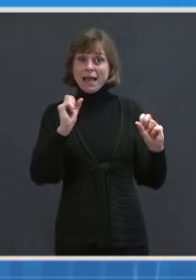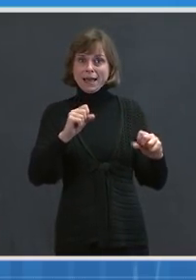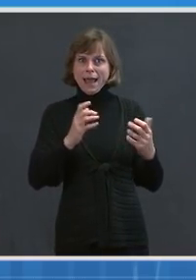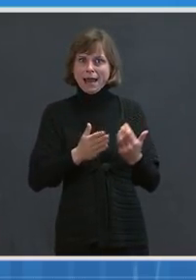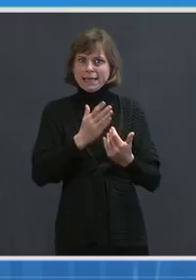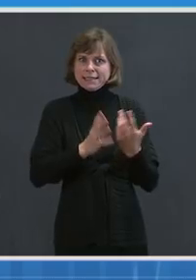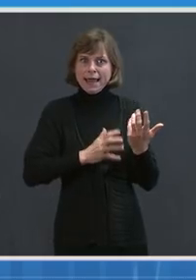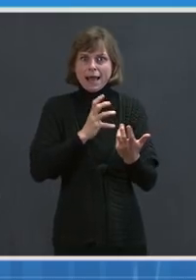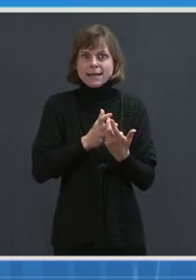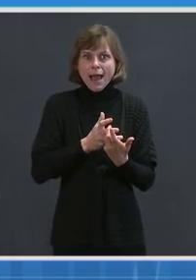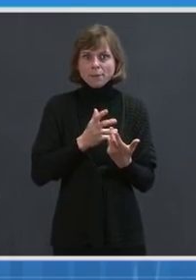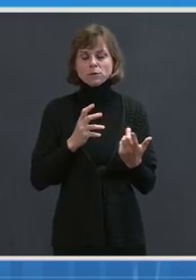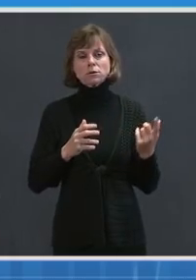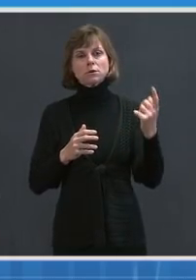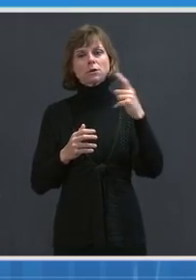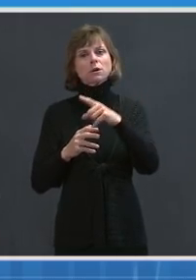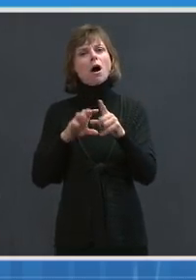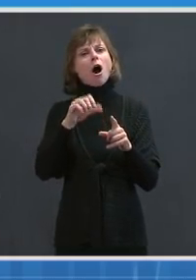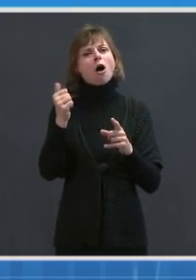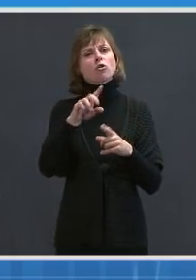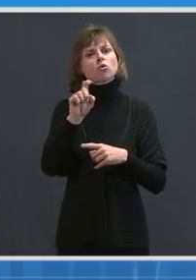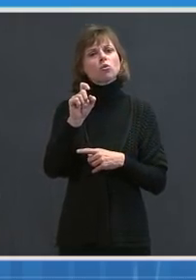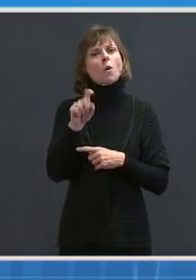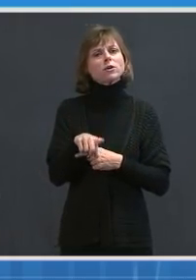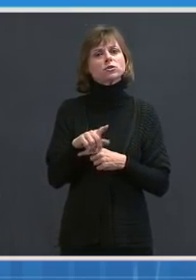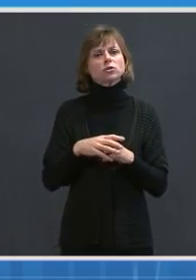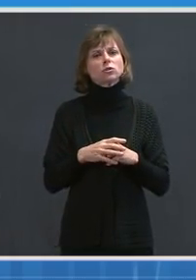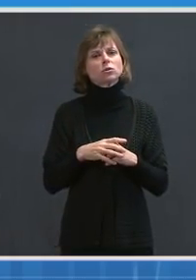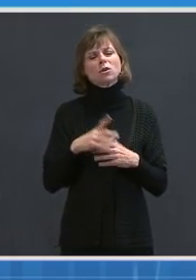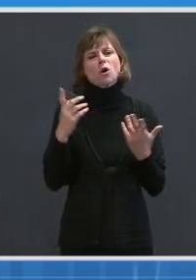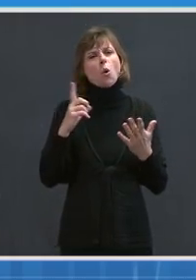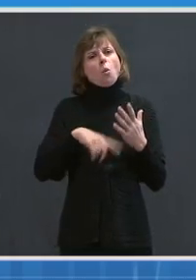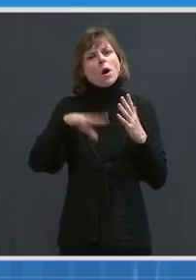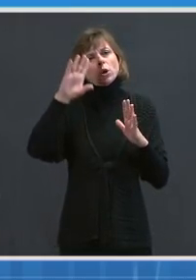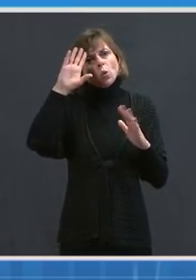The Press: And the other question I have is: When do you expect this crossover to happen,